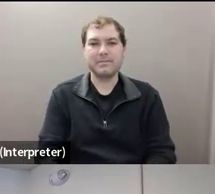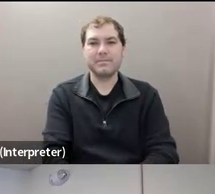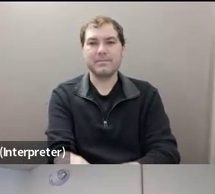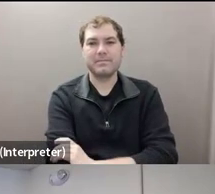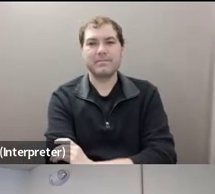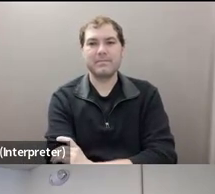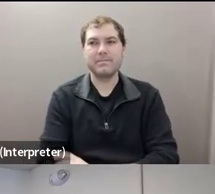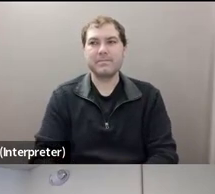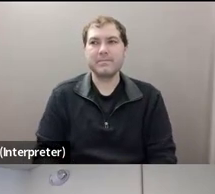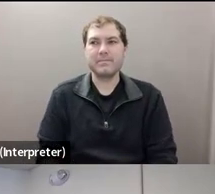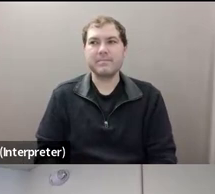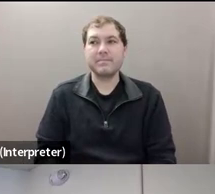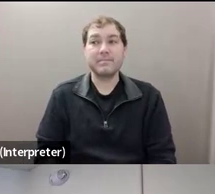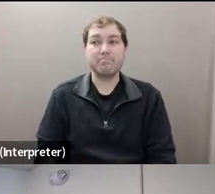Rebecca - APRIL: All right. Who do we have here?